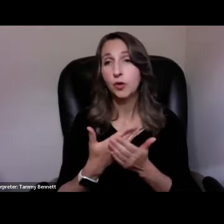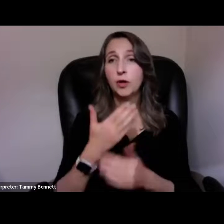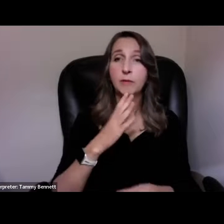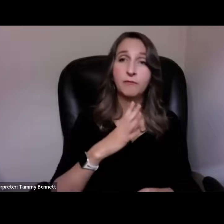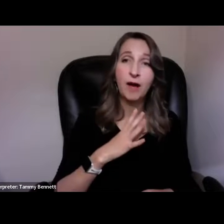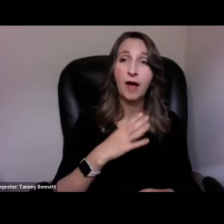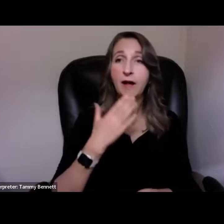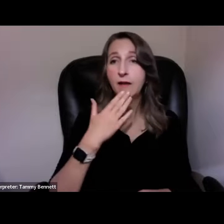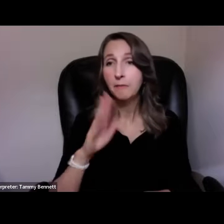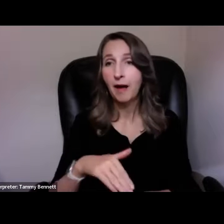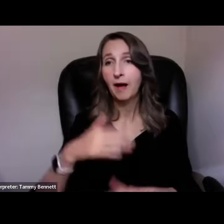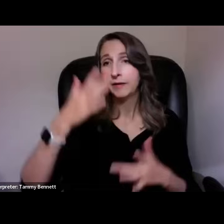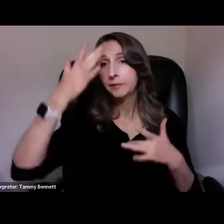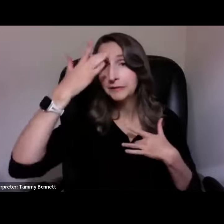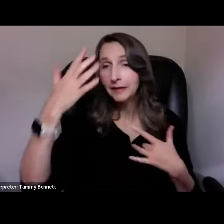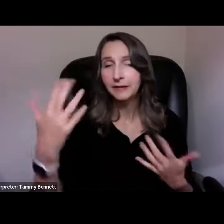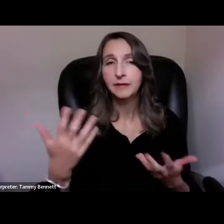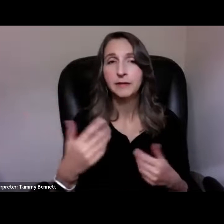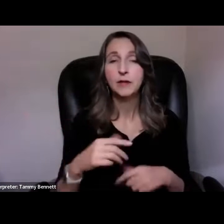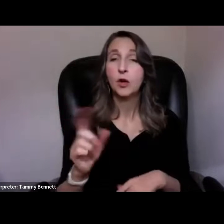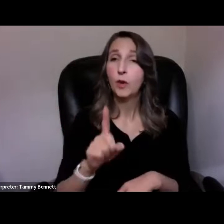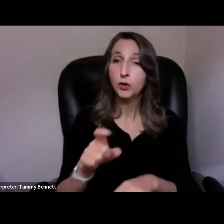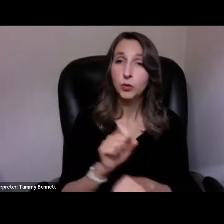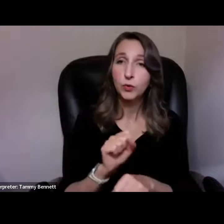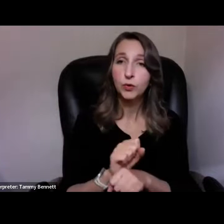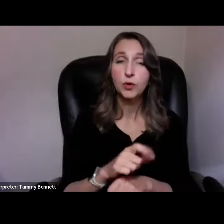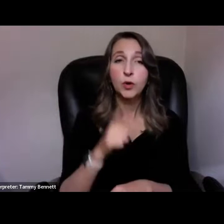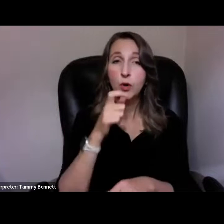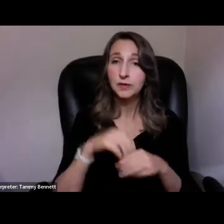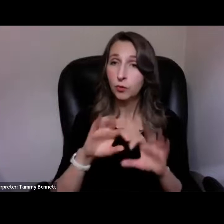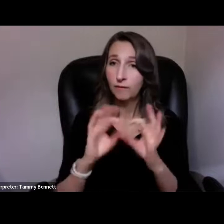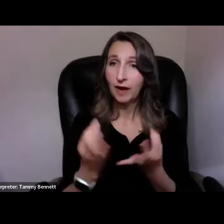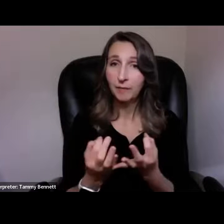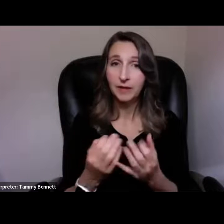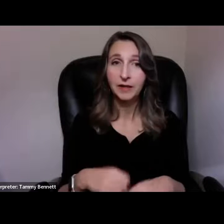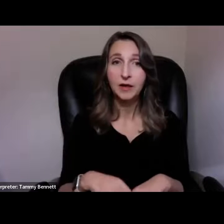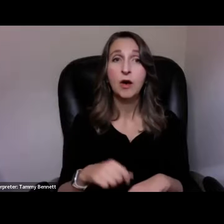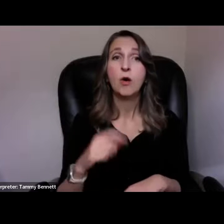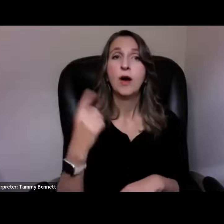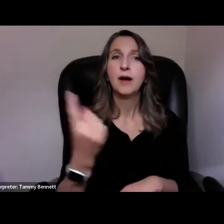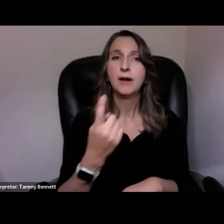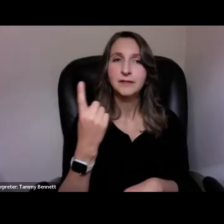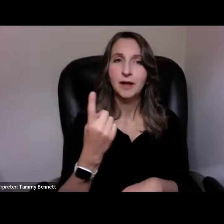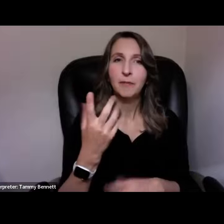"What do you for work?" "who's in your family" somebody has a deaf boyfriend, or wants to know the word for "boyfriend?"